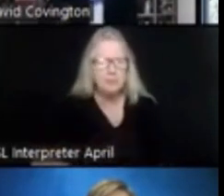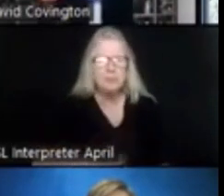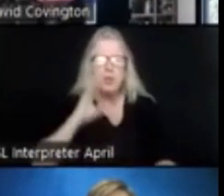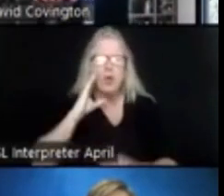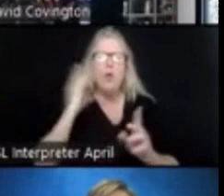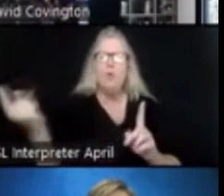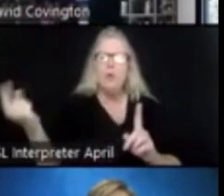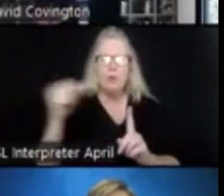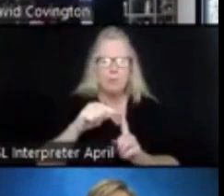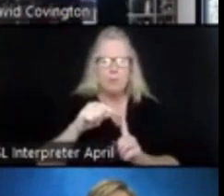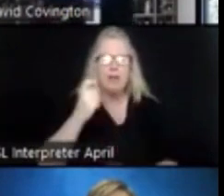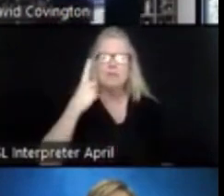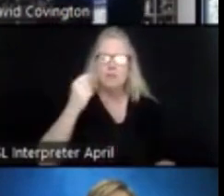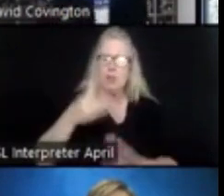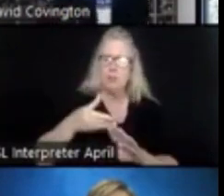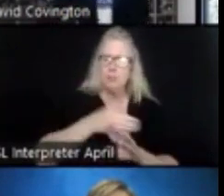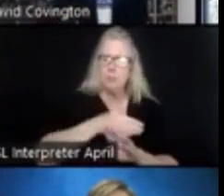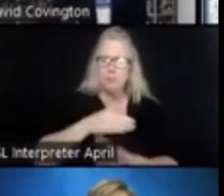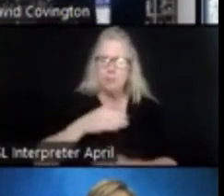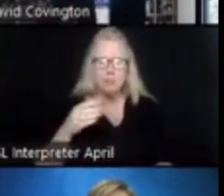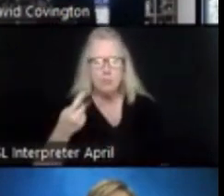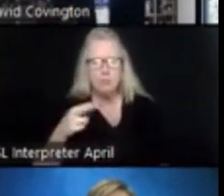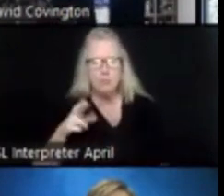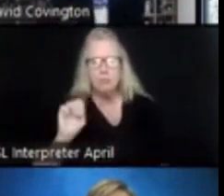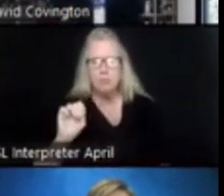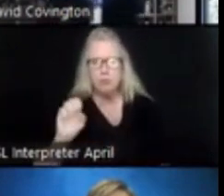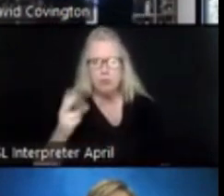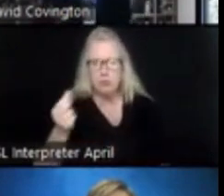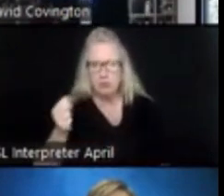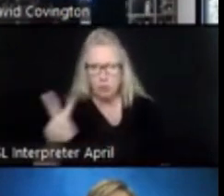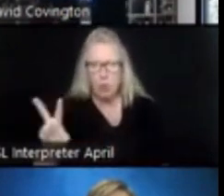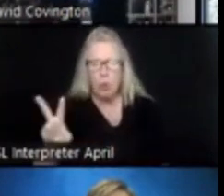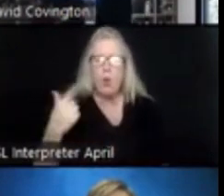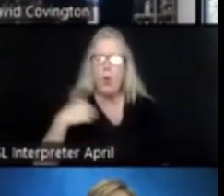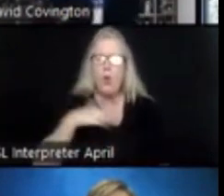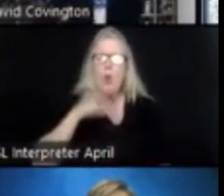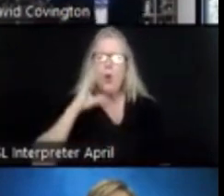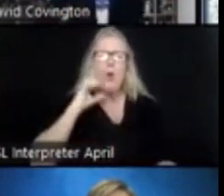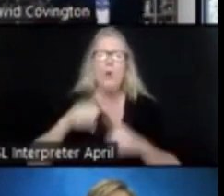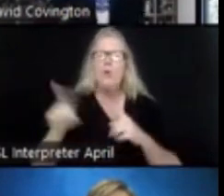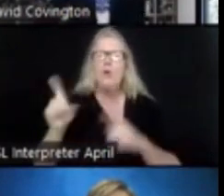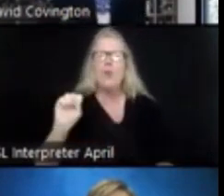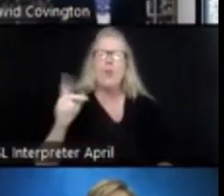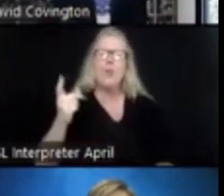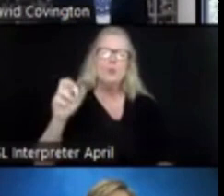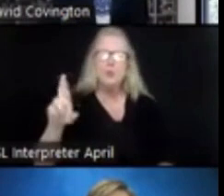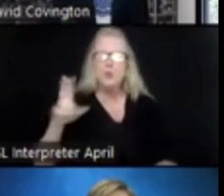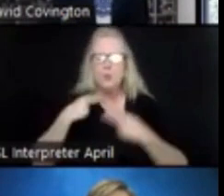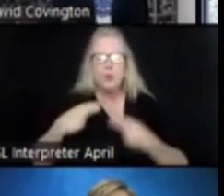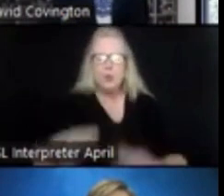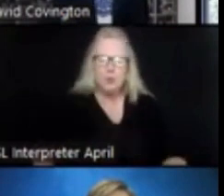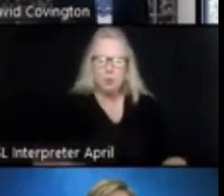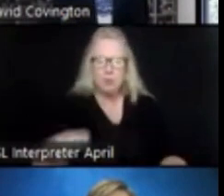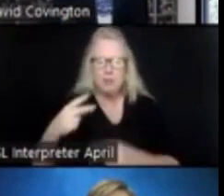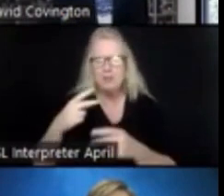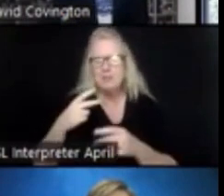IN THE PRE-SHOW WE PLAYED WE ARE THE SUPER HUMANS YOUTUBE THAT WAS CREATED FOR THE PARALYMPICS.